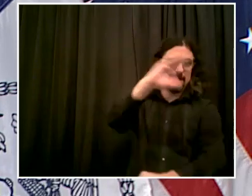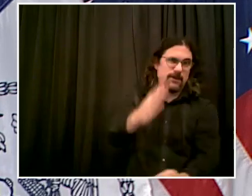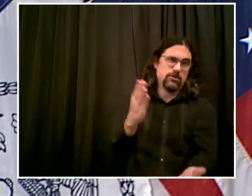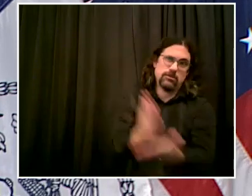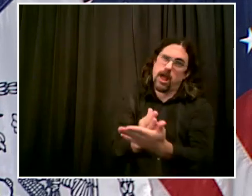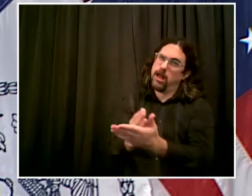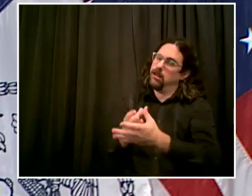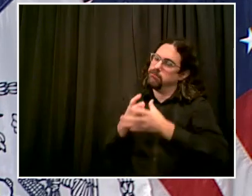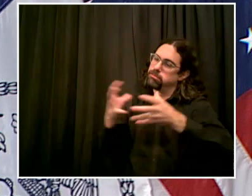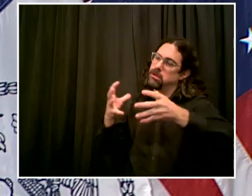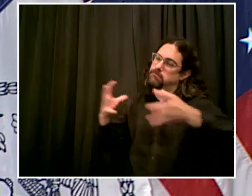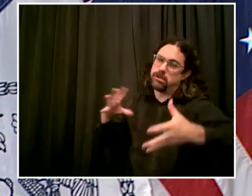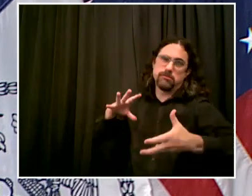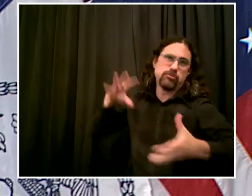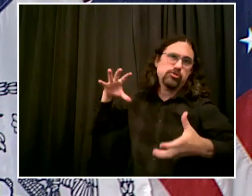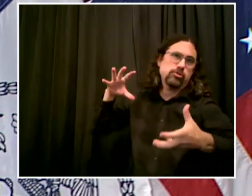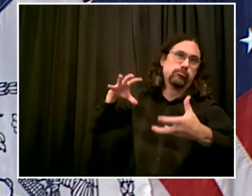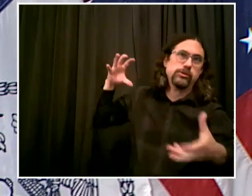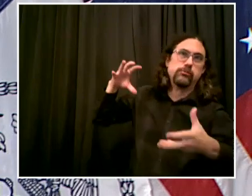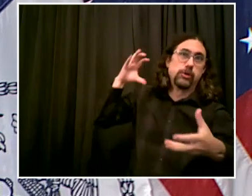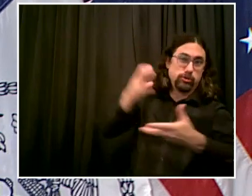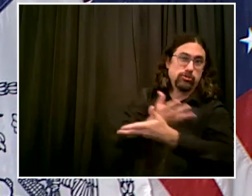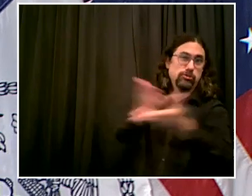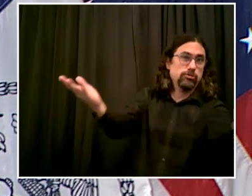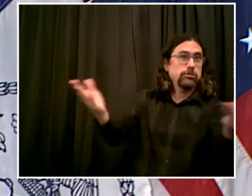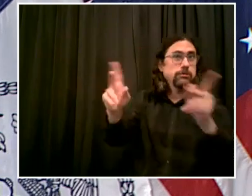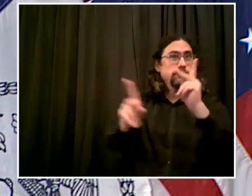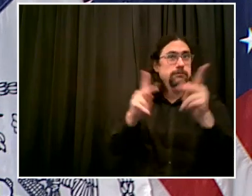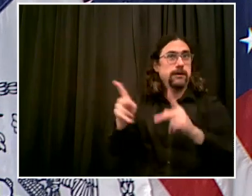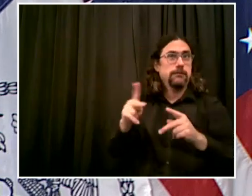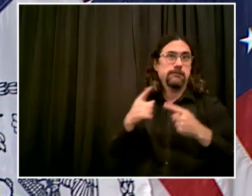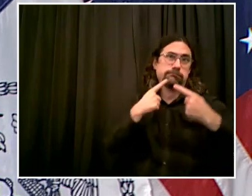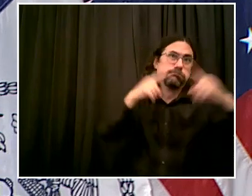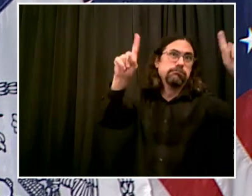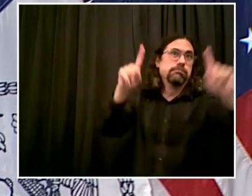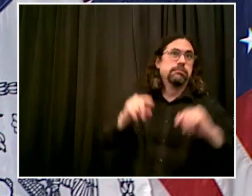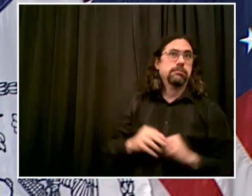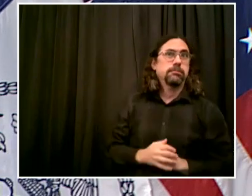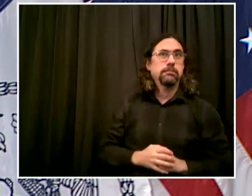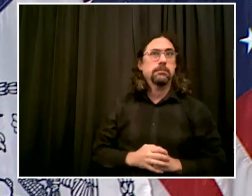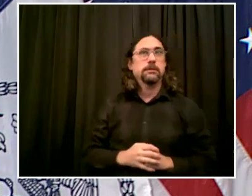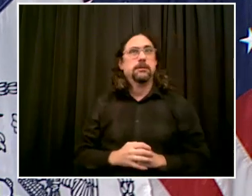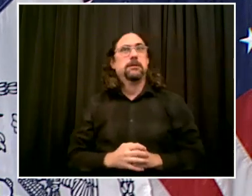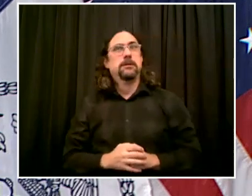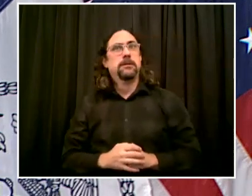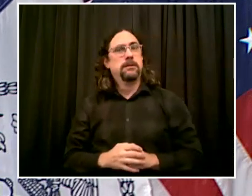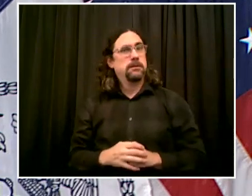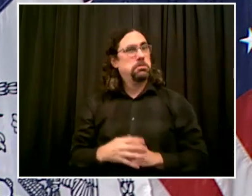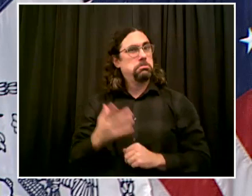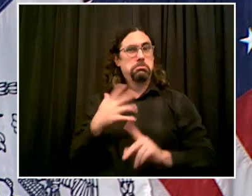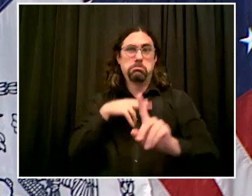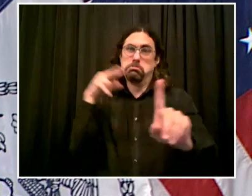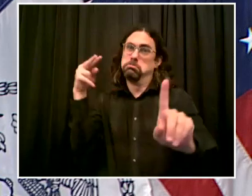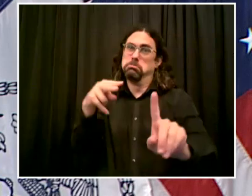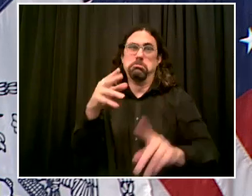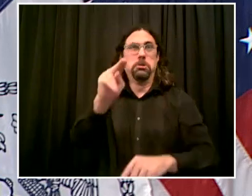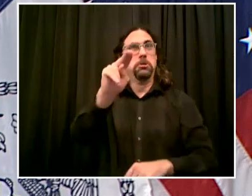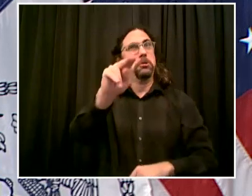DOING WHAT'S RIHTG FOR WORKING PEOPLE IN THE CITY, IT WILL BE